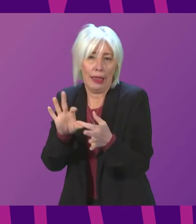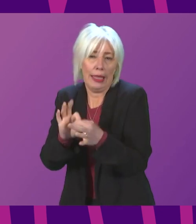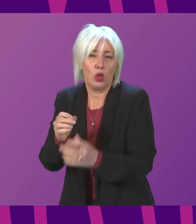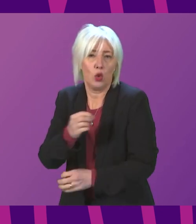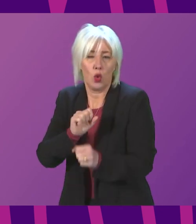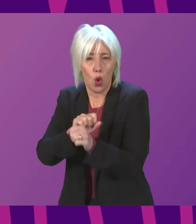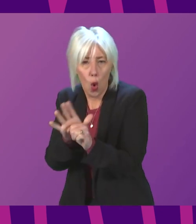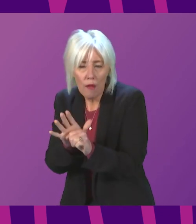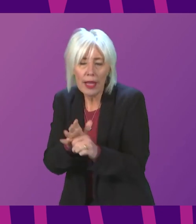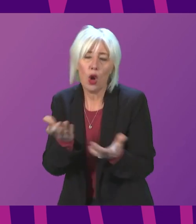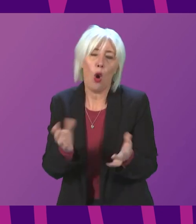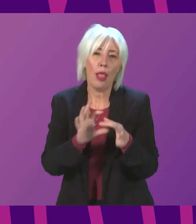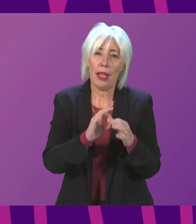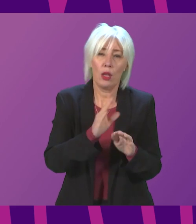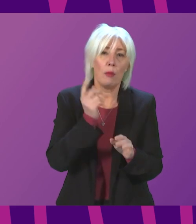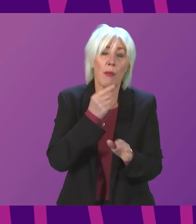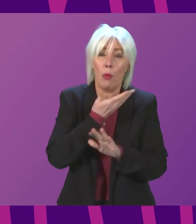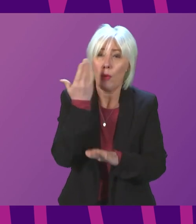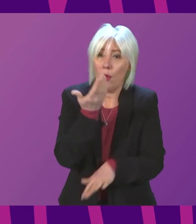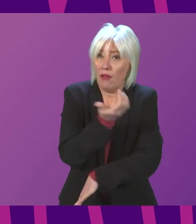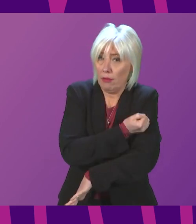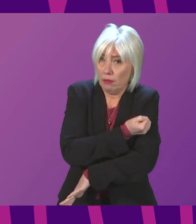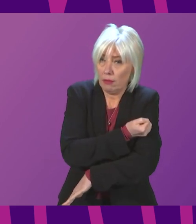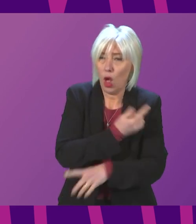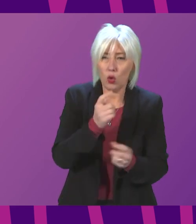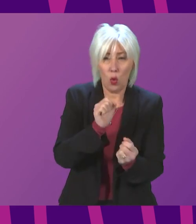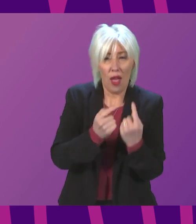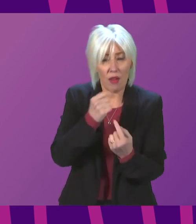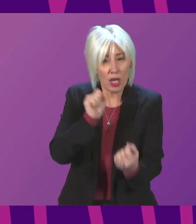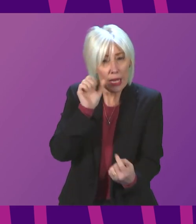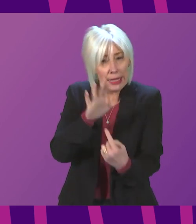are not vaccinated. That information is essential so that the public know why they are being